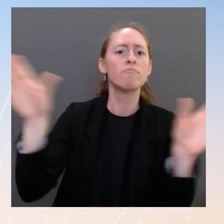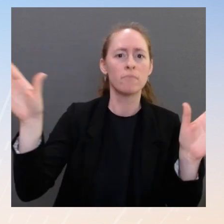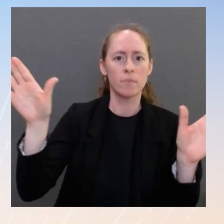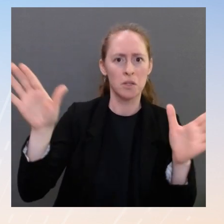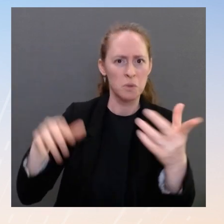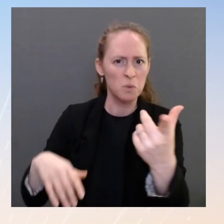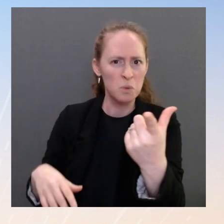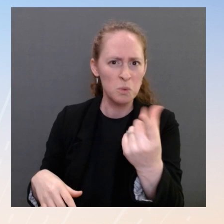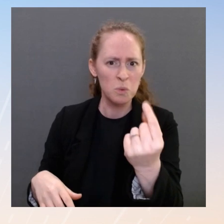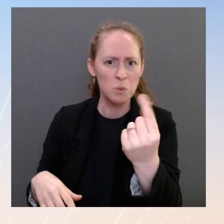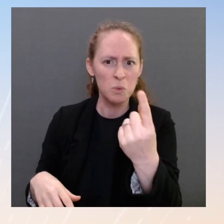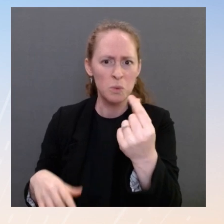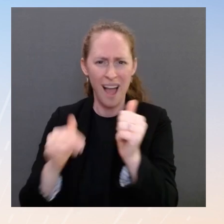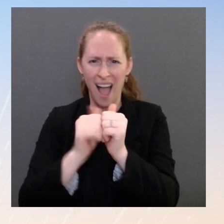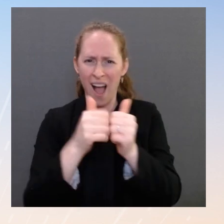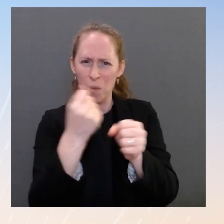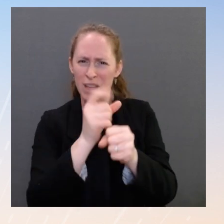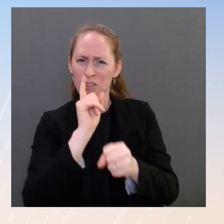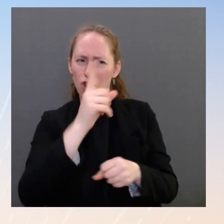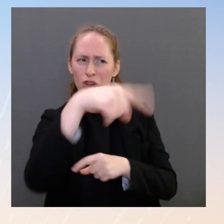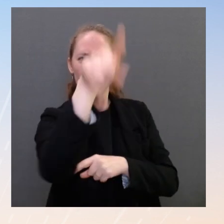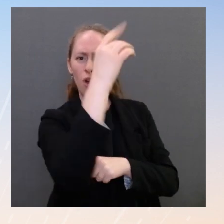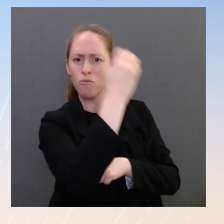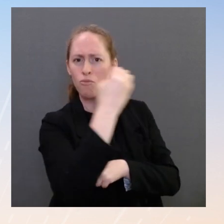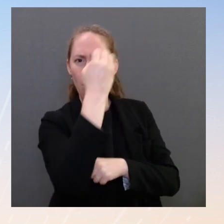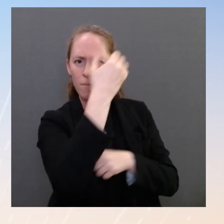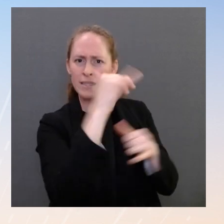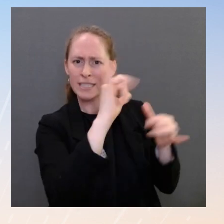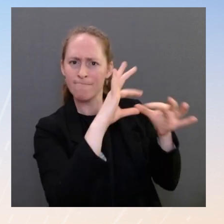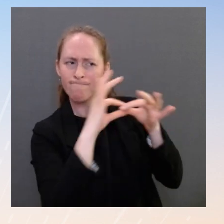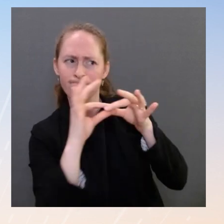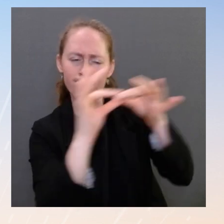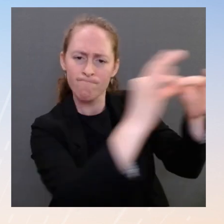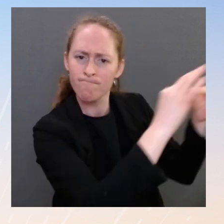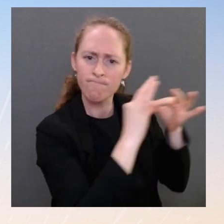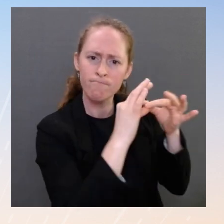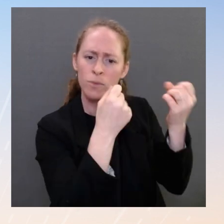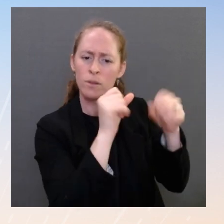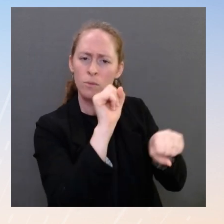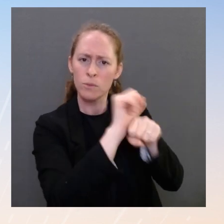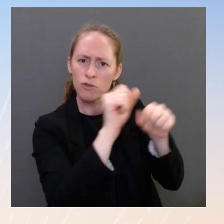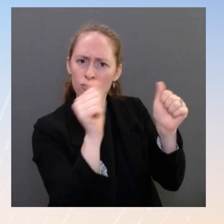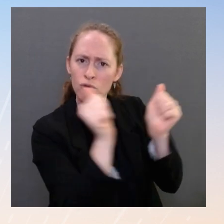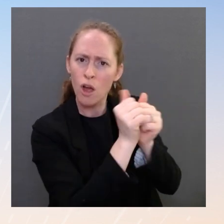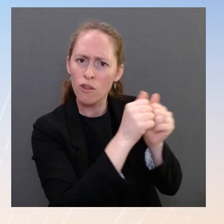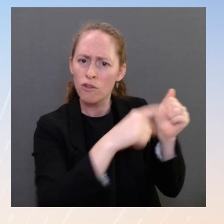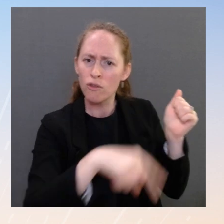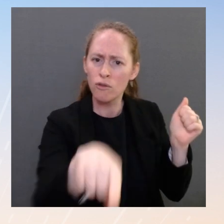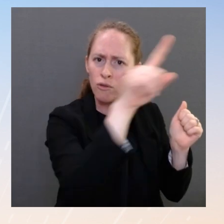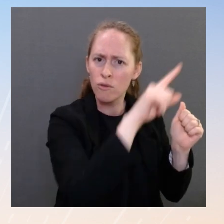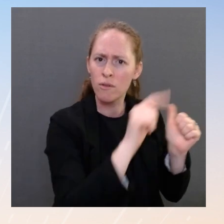maybe not so much now, but certainly when the weather turns later this year -- that they will have the energy supplies they need? Ms. Psaki: Sure.